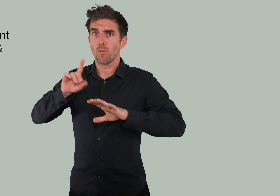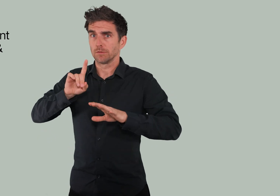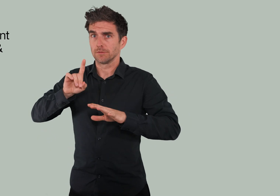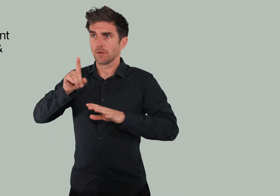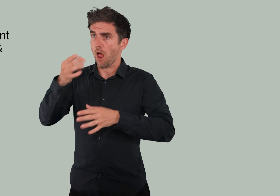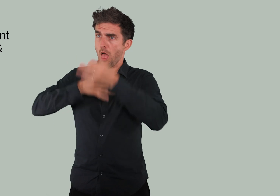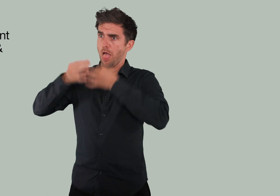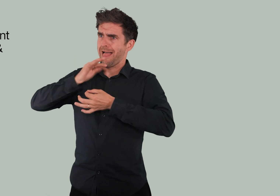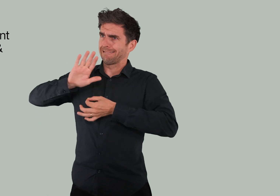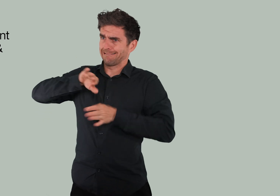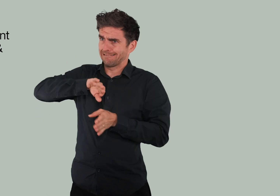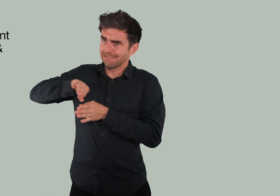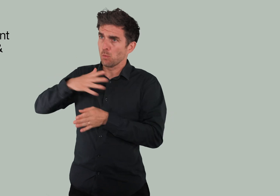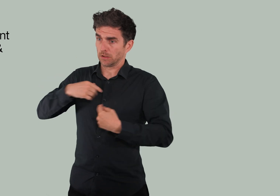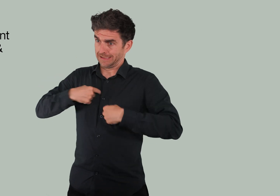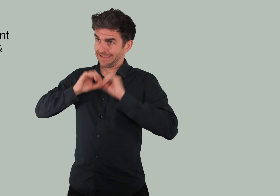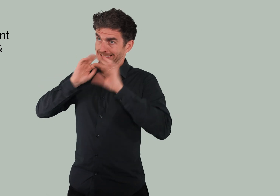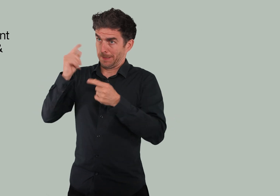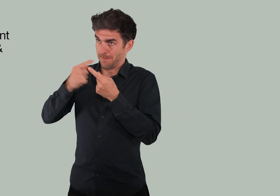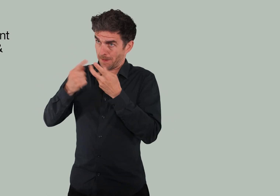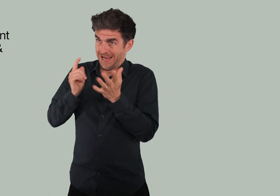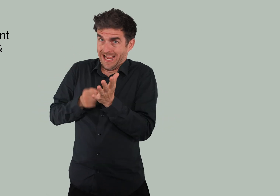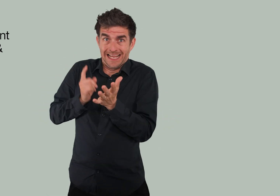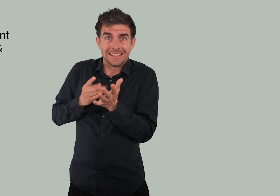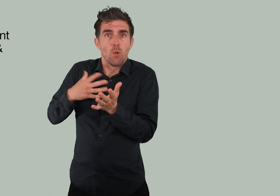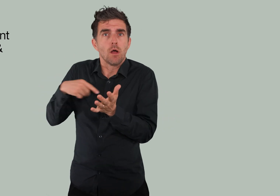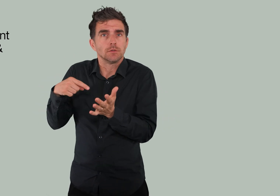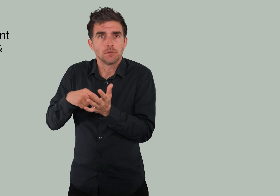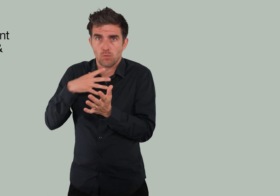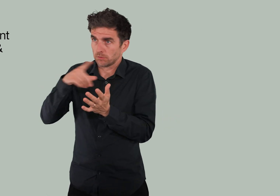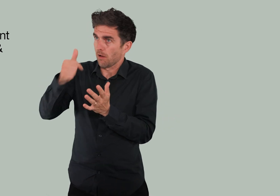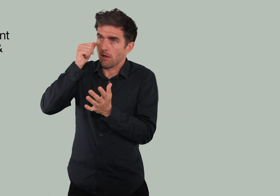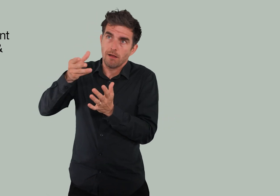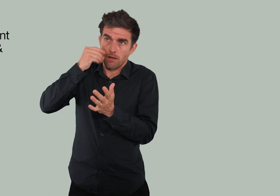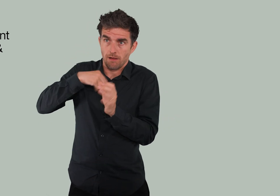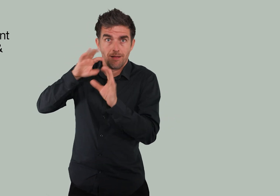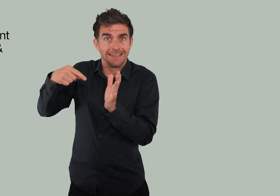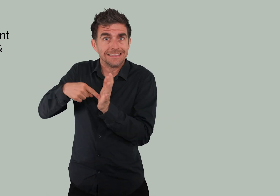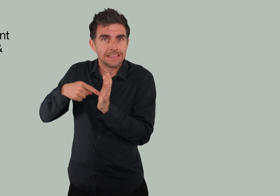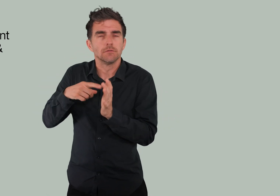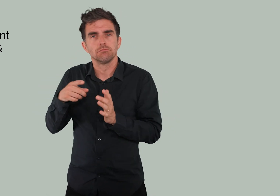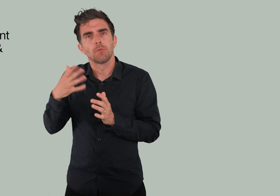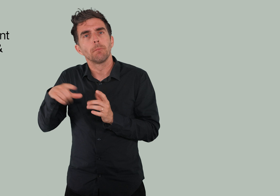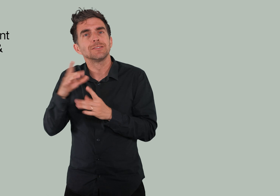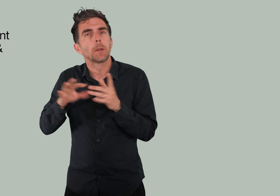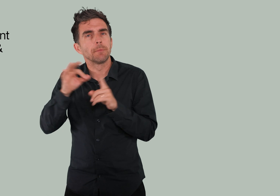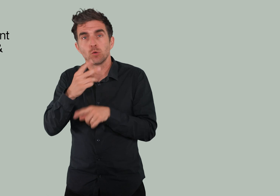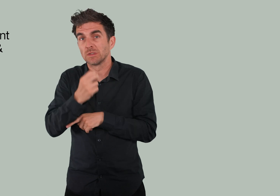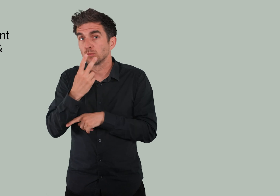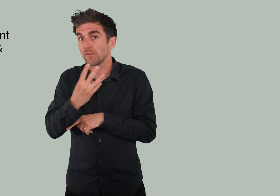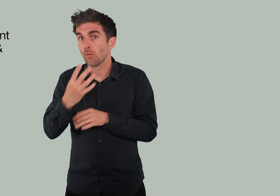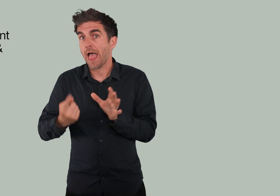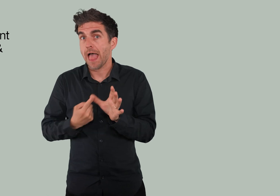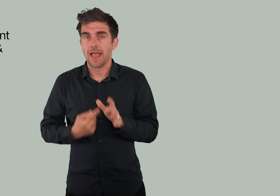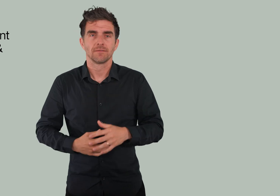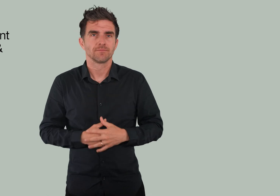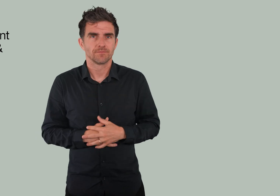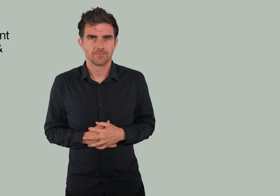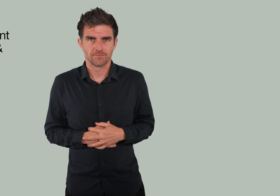in terms of what they wanted the assessor to hear about (DWP, 2024a).